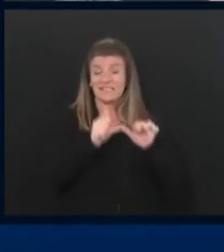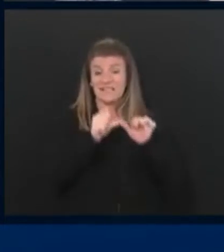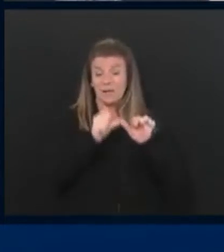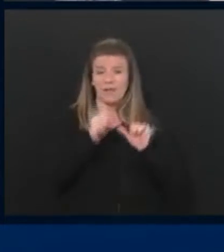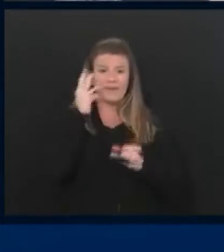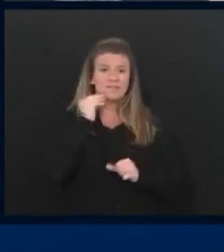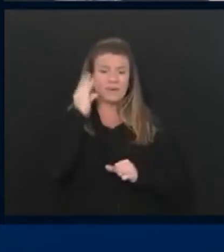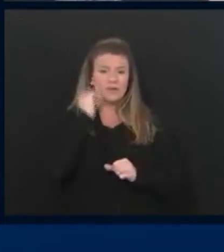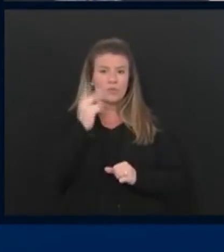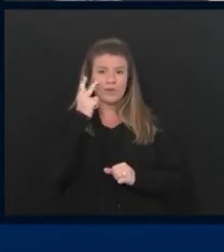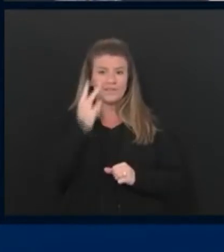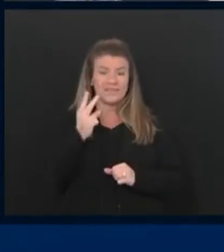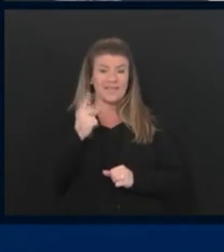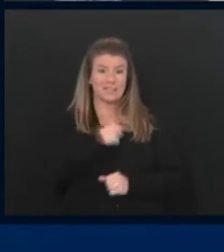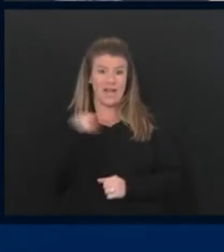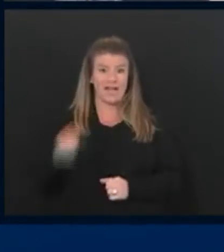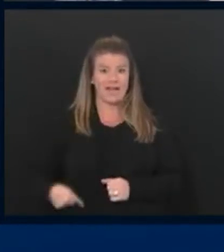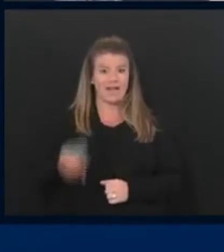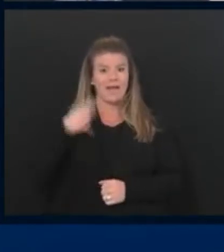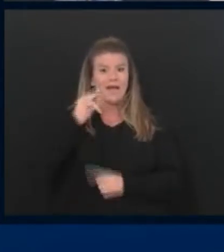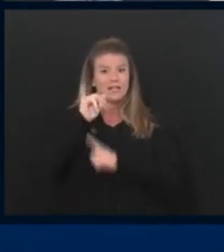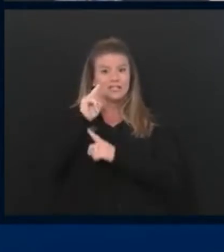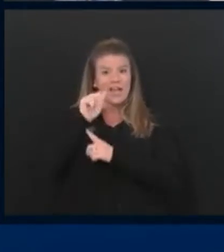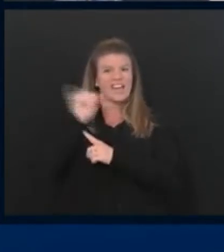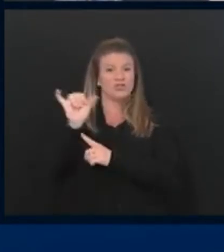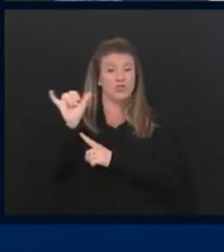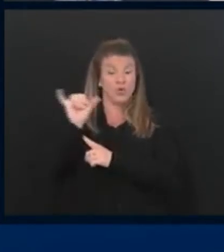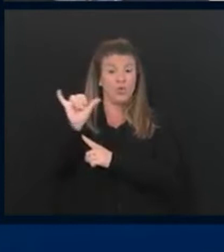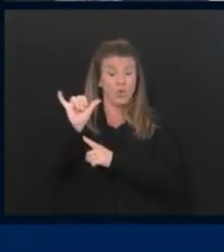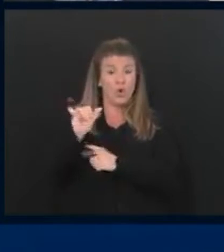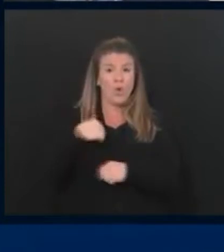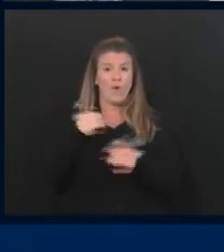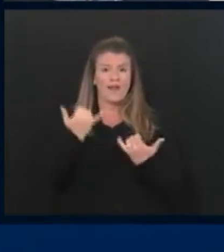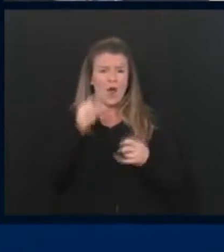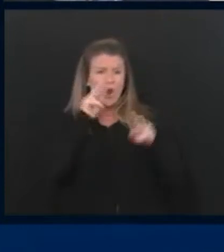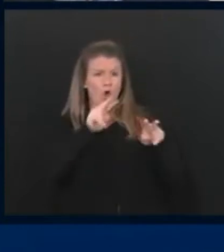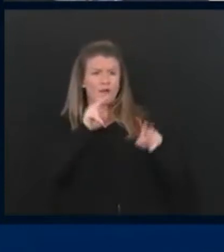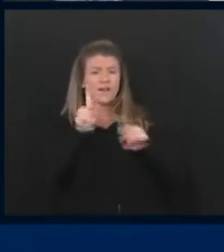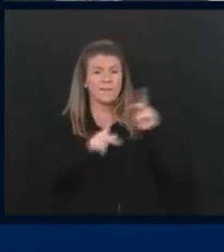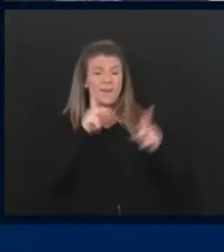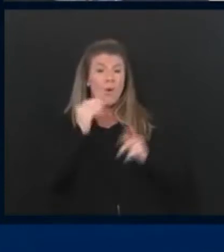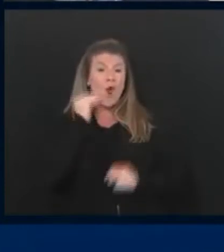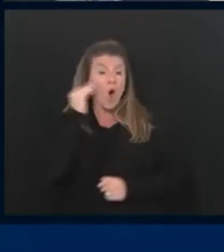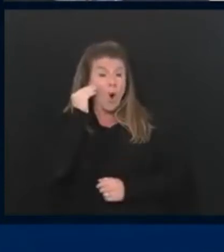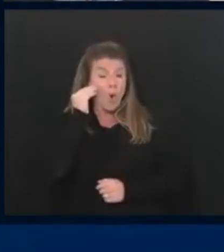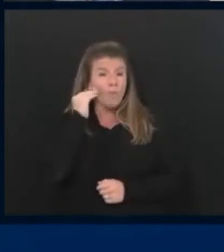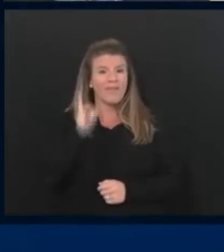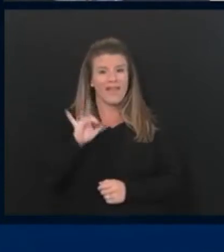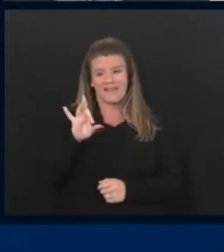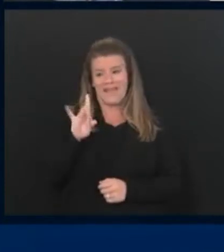OUR PEOPLE ARE IN THE HOSPITAL, AND THAT'S VERY CONSISTENT WITH THE EXPERIENCE THAT WE SAW IN CHINA.